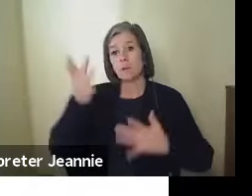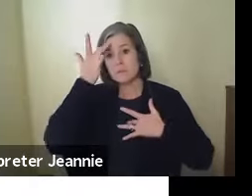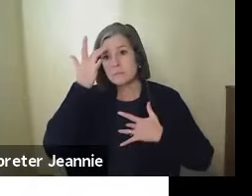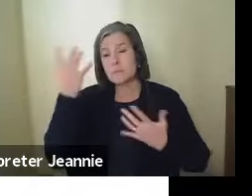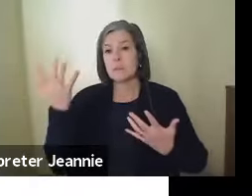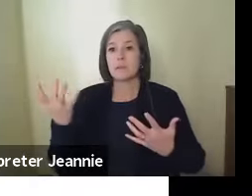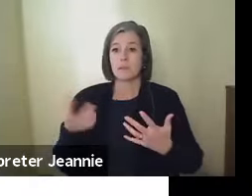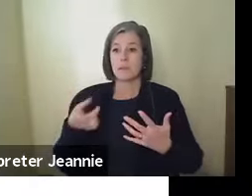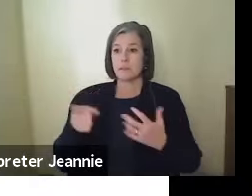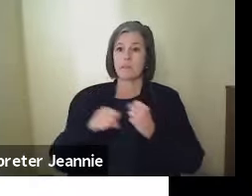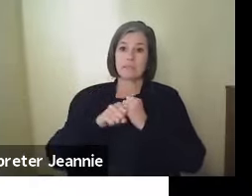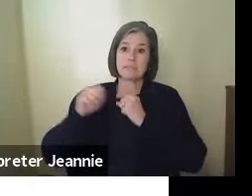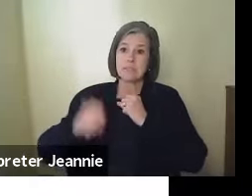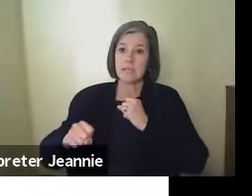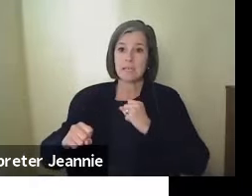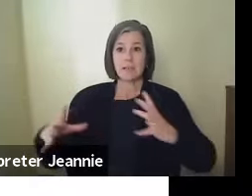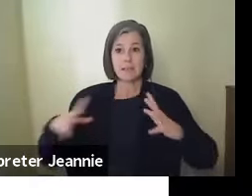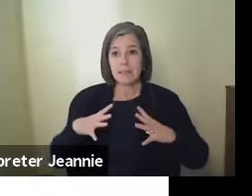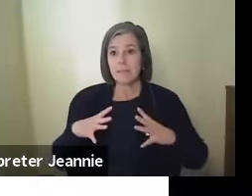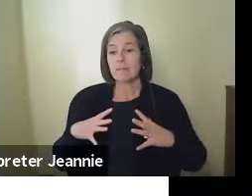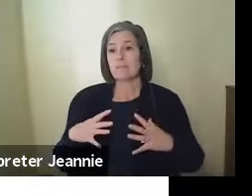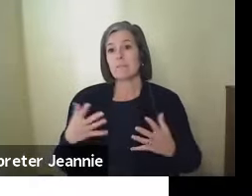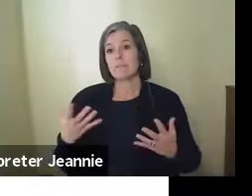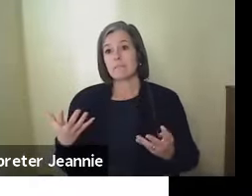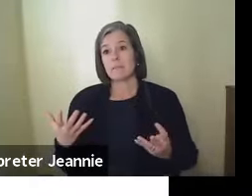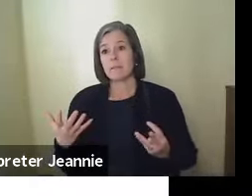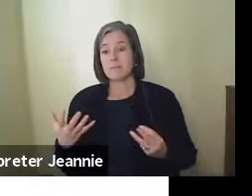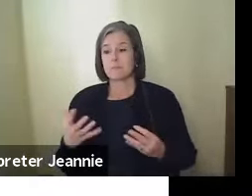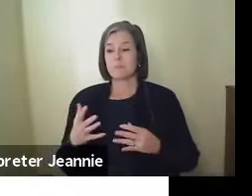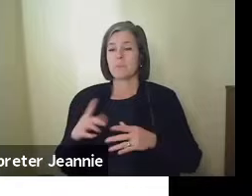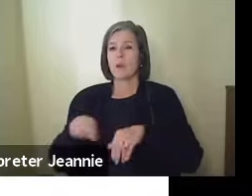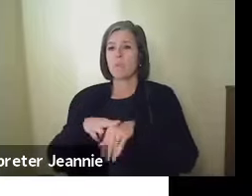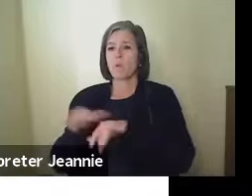on these extended leaves and so forth. Now as Dr. Fiscus pointed out,